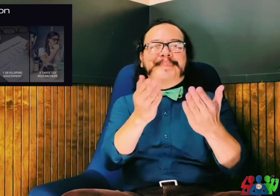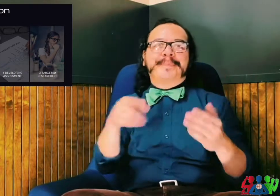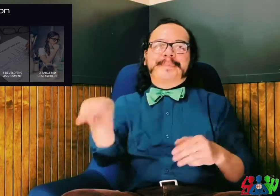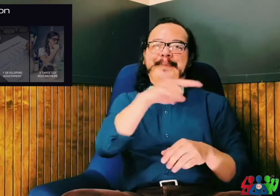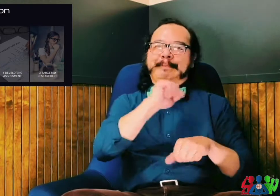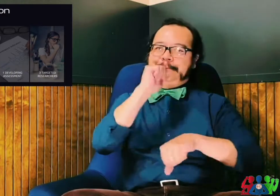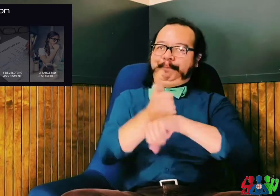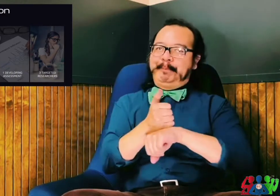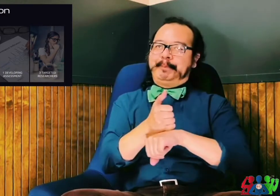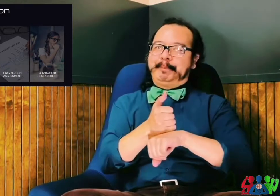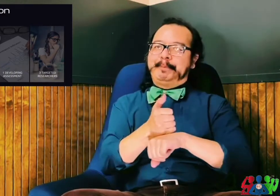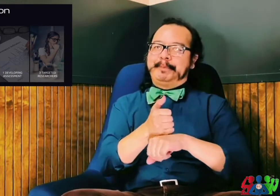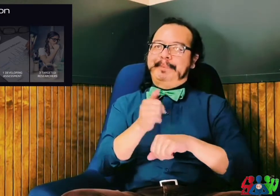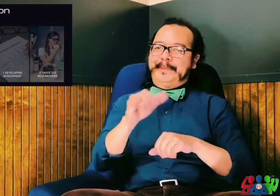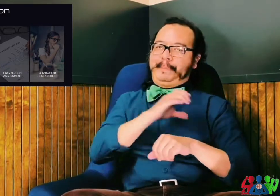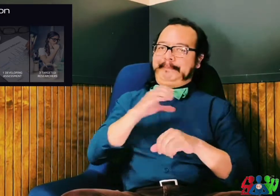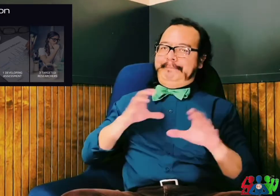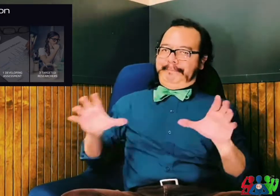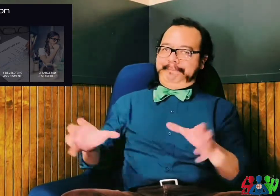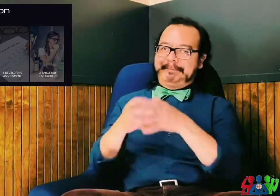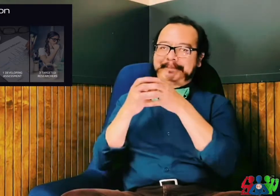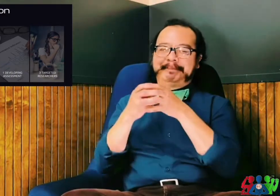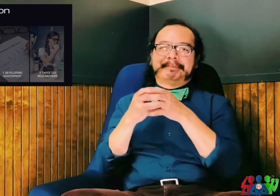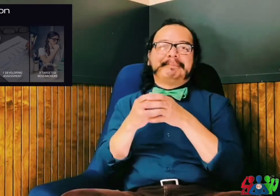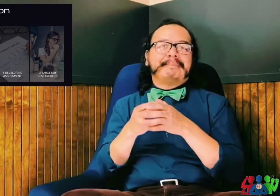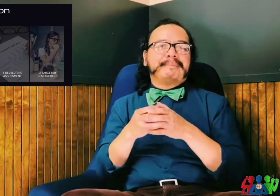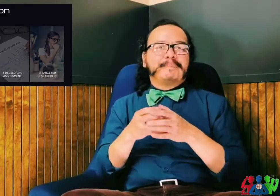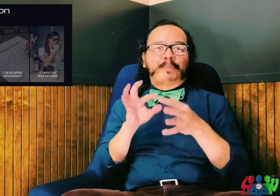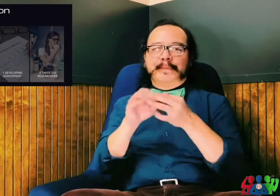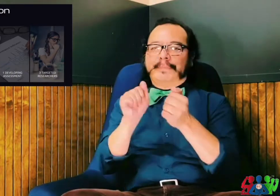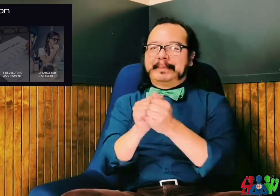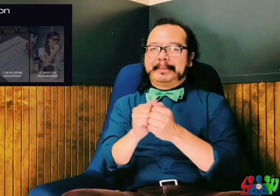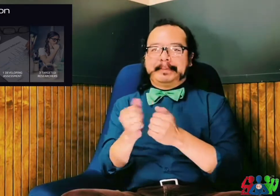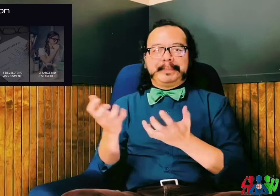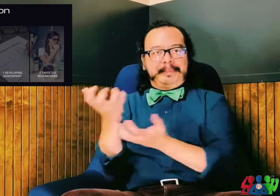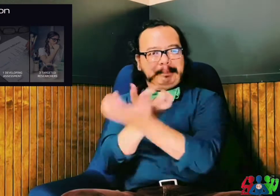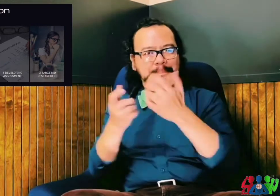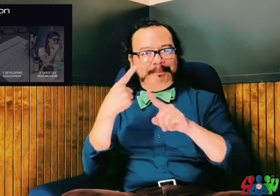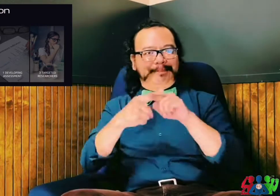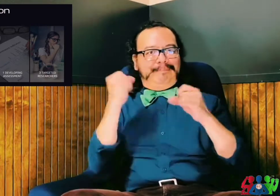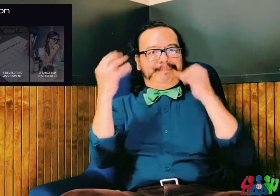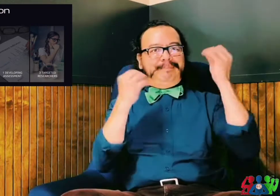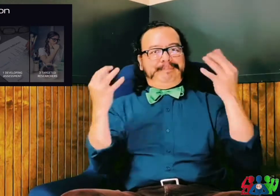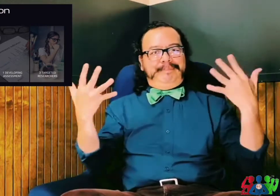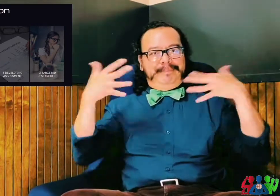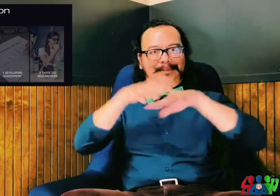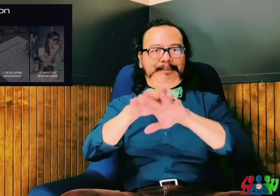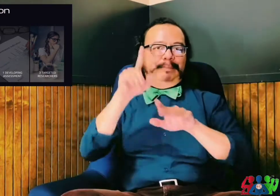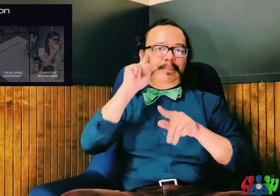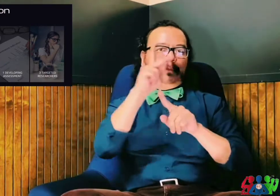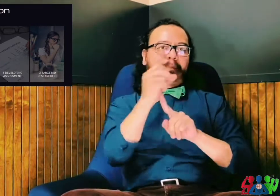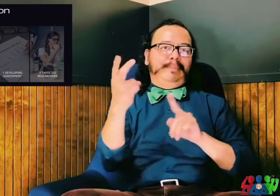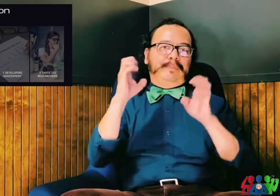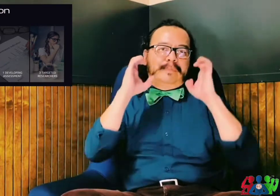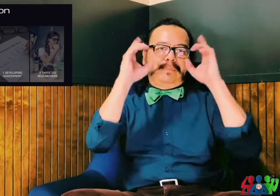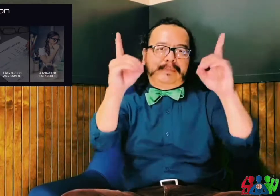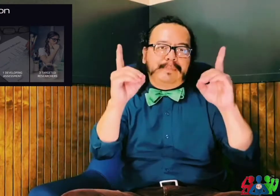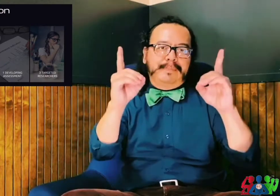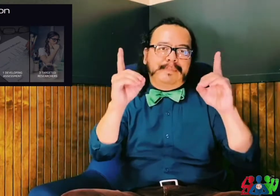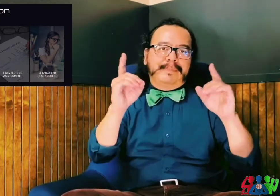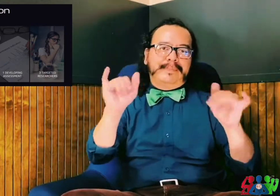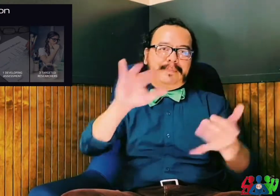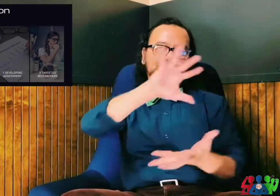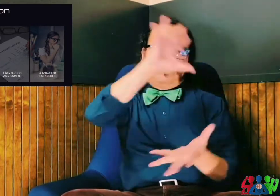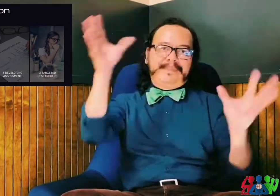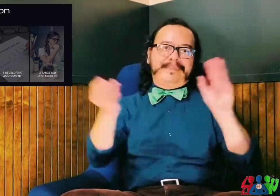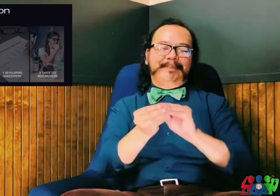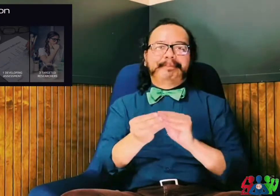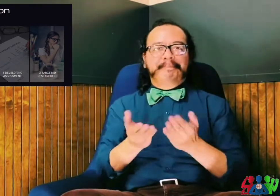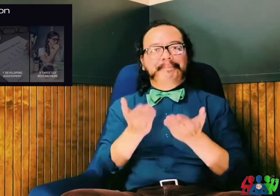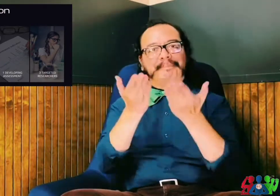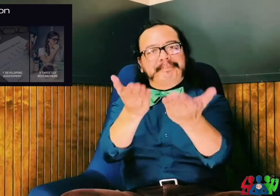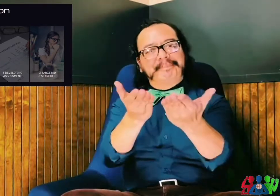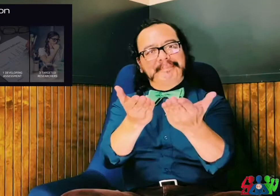The committee would help to guide future research to advancing the quality and effectiveness of integrated K–12 STEM education within Sign Language.